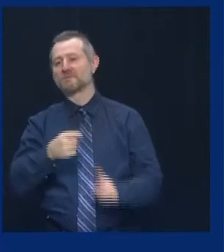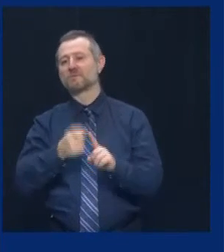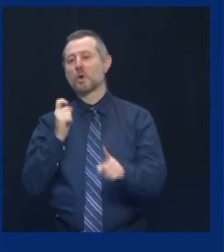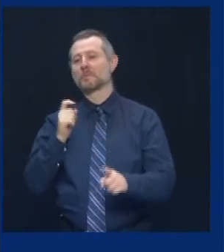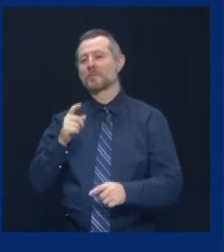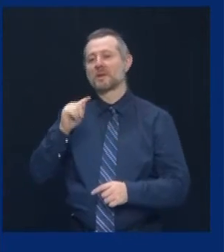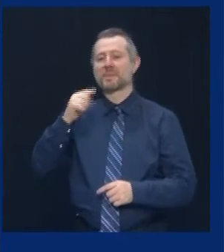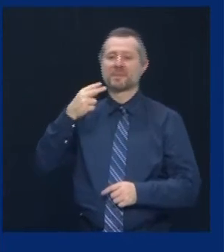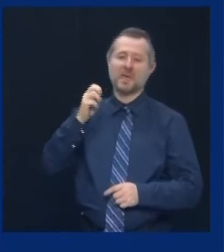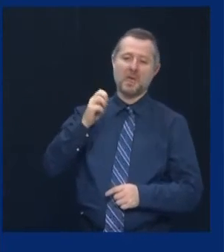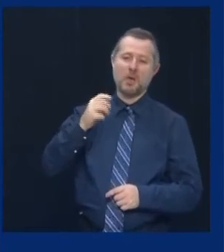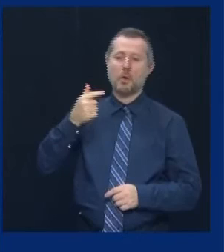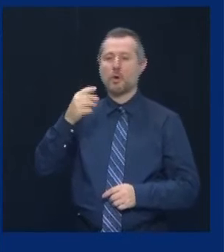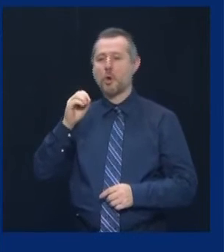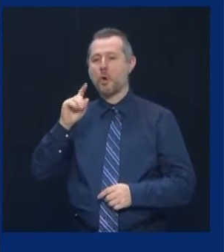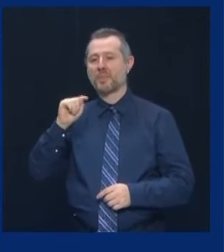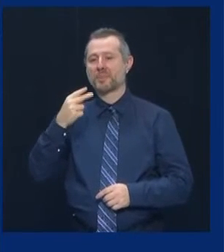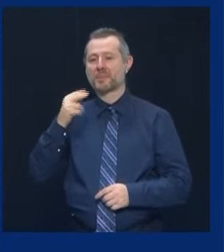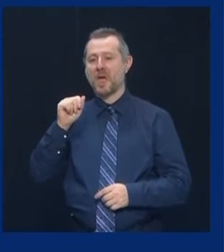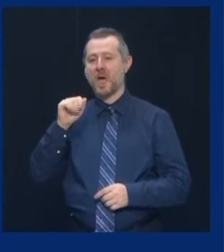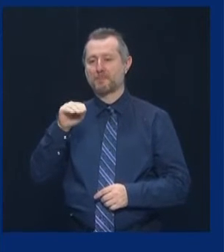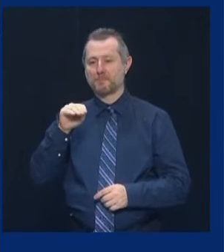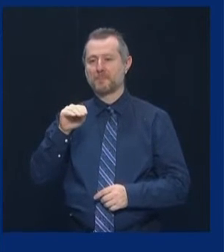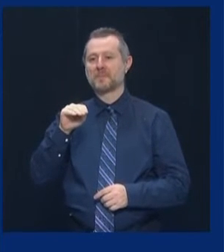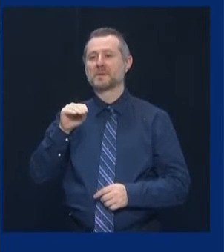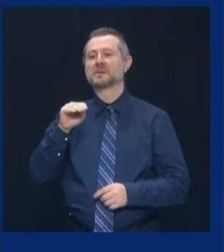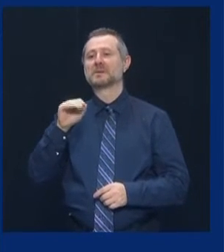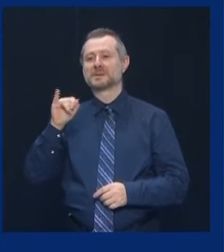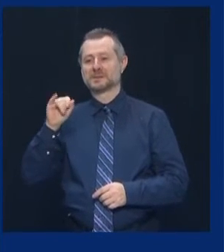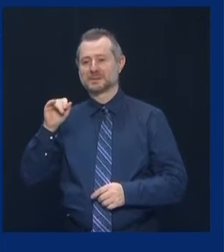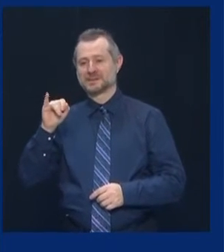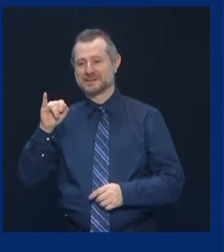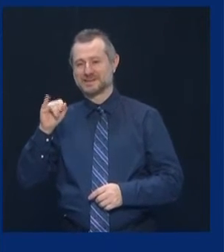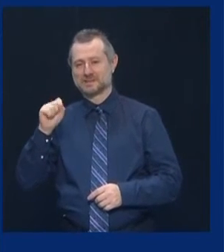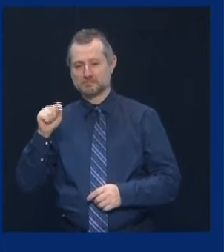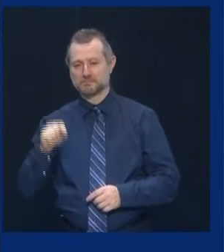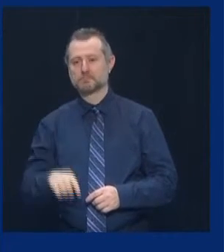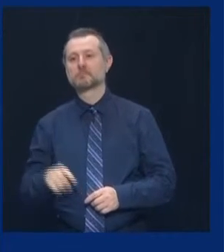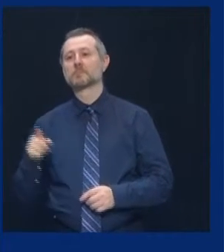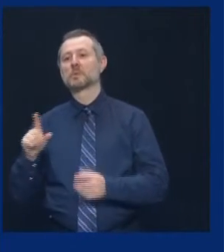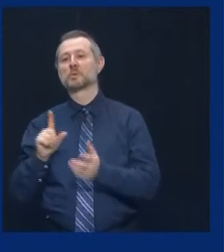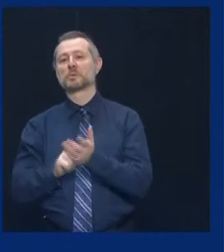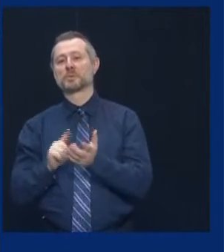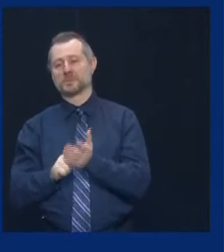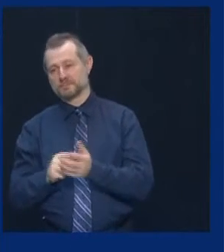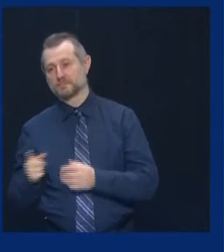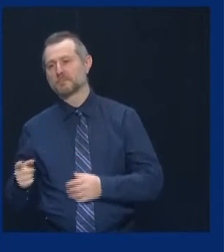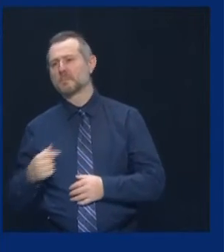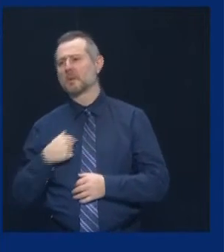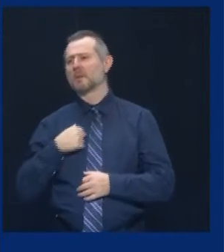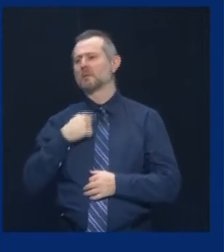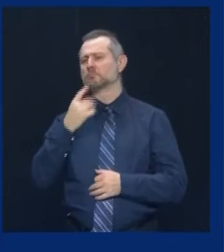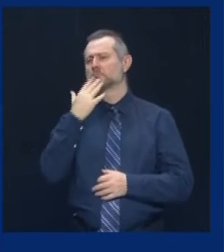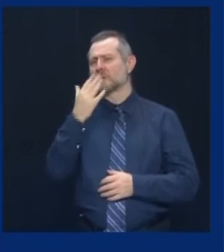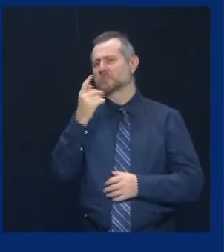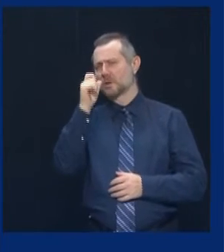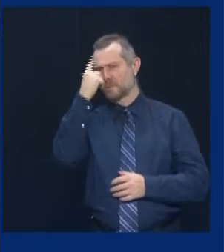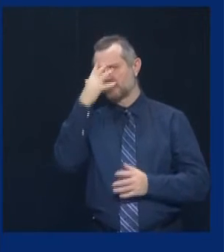COMES FROM SYDNEY PERRIA, YOUR LINE IS OPEN, PLEASE UNMUTE YOUR MICROPHONE.